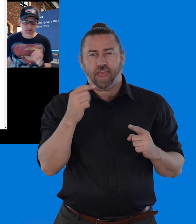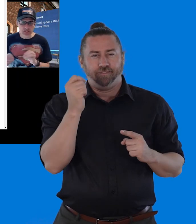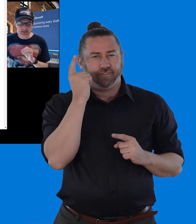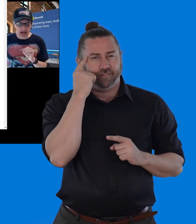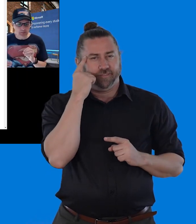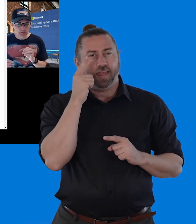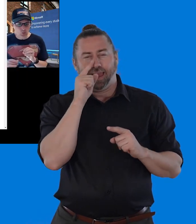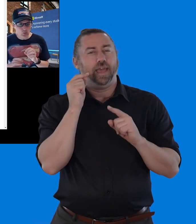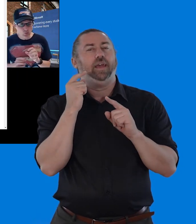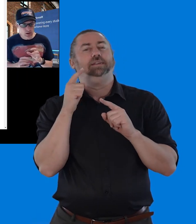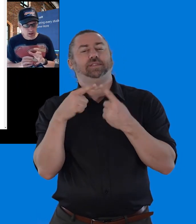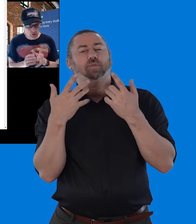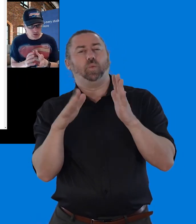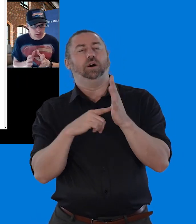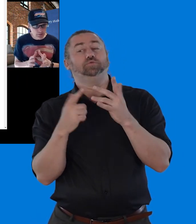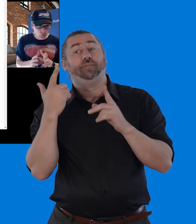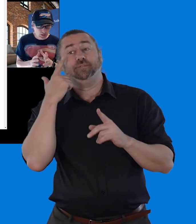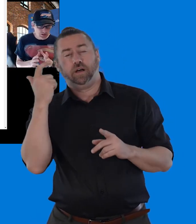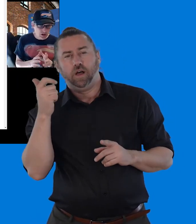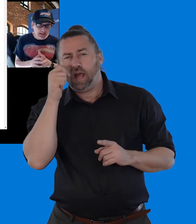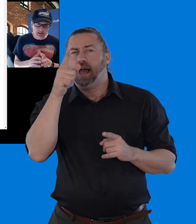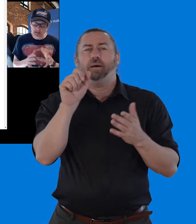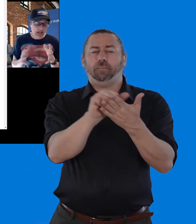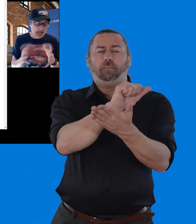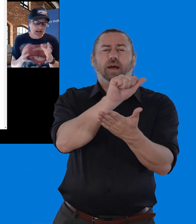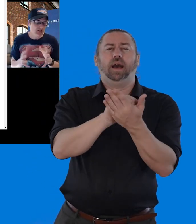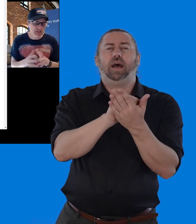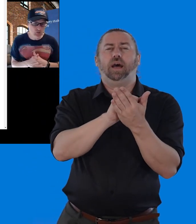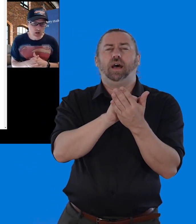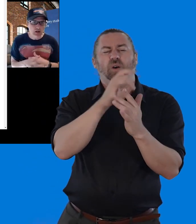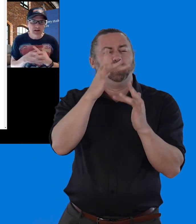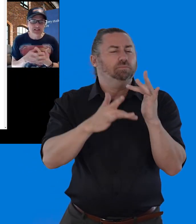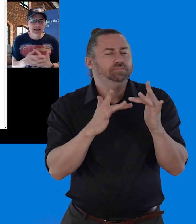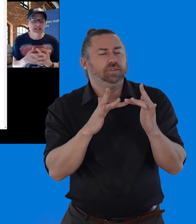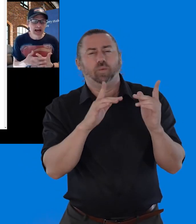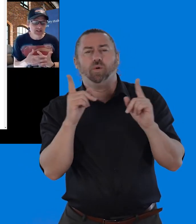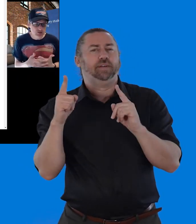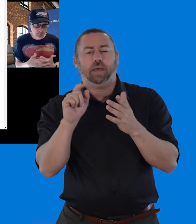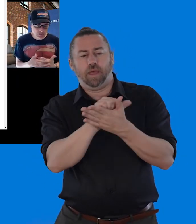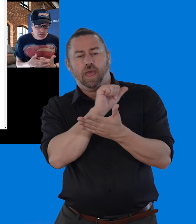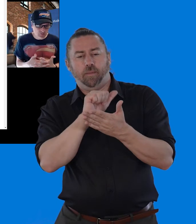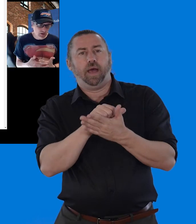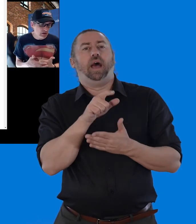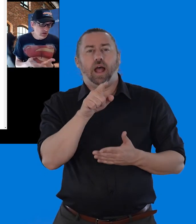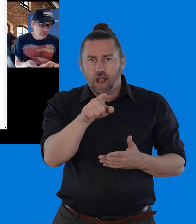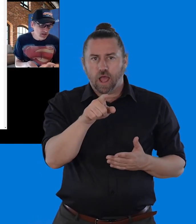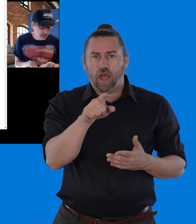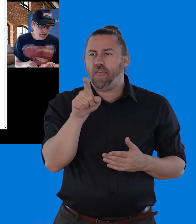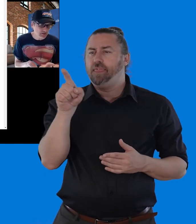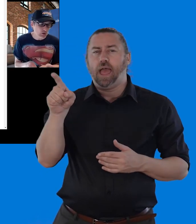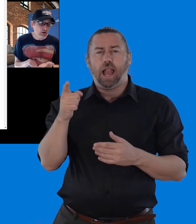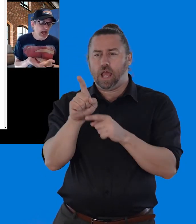some of these newspaper websites and others as well, they see it as ad stripping software and it affects their business model.